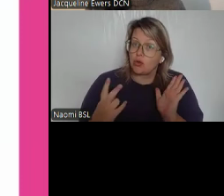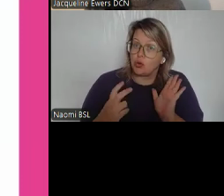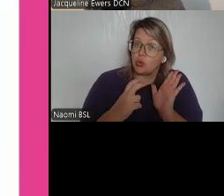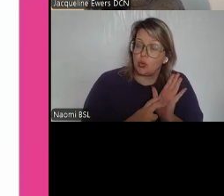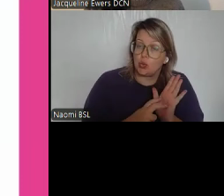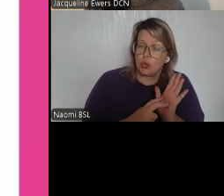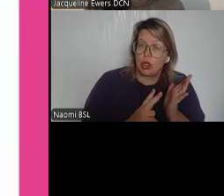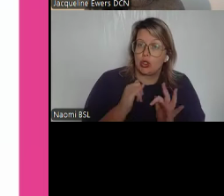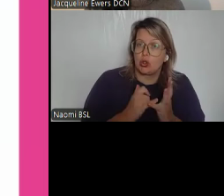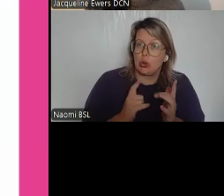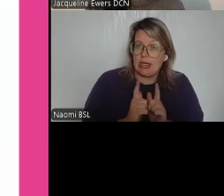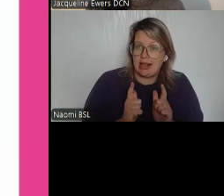you must be over the age of 13."